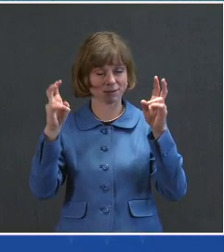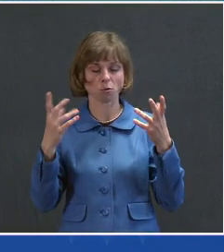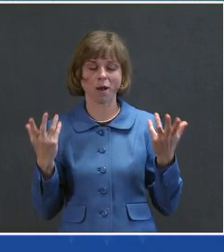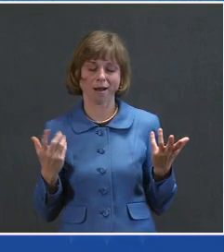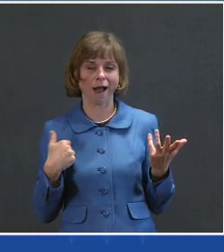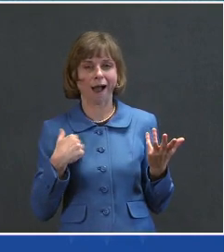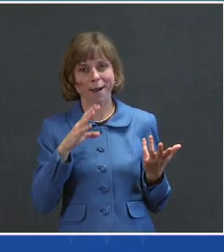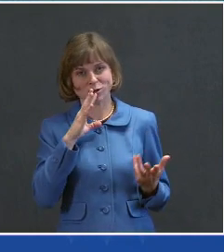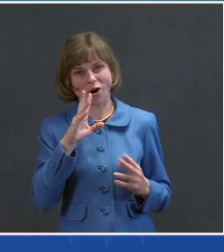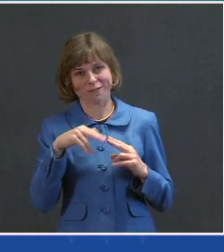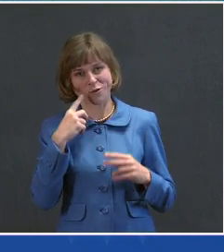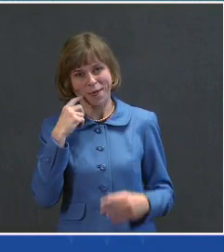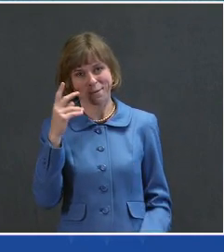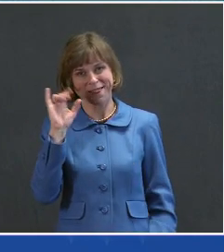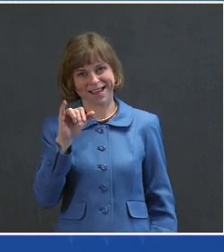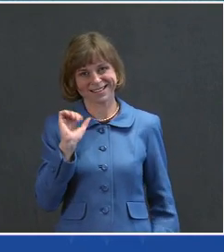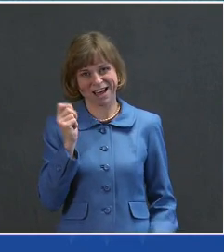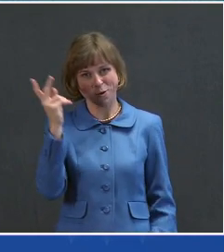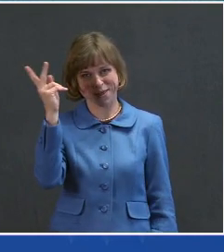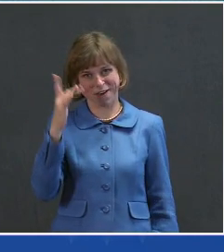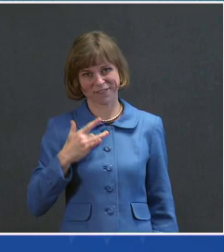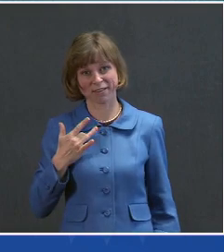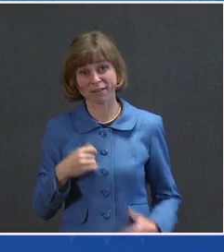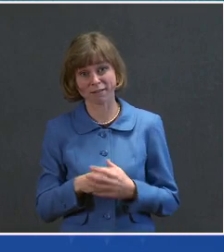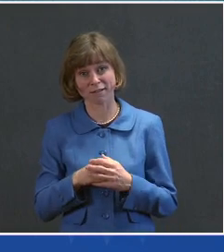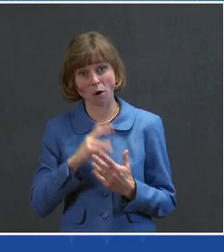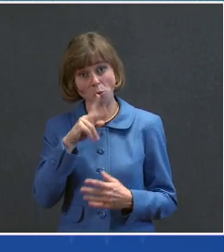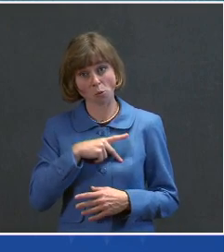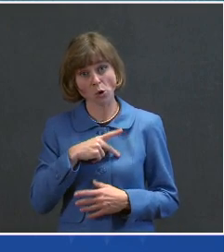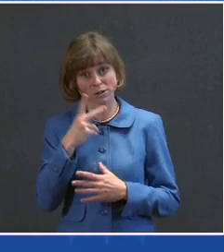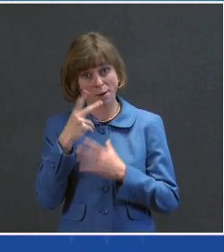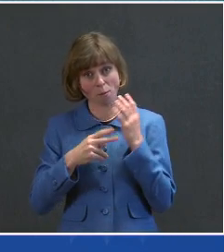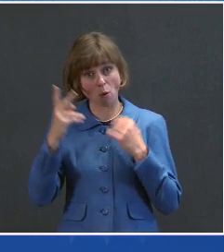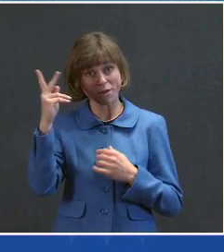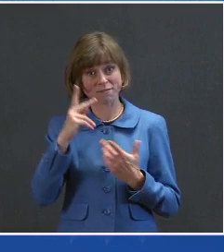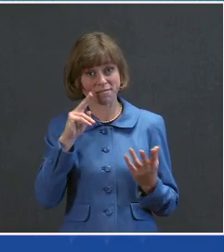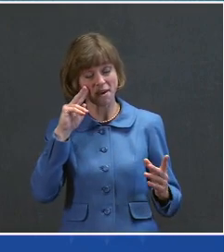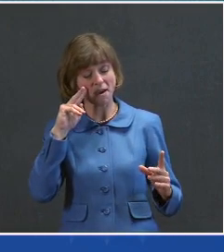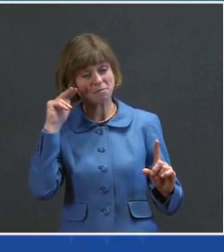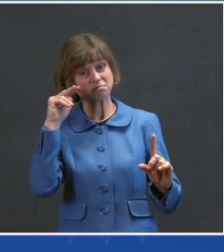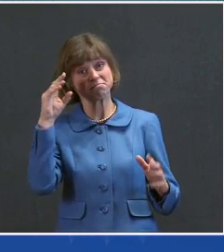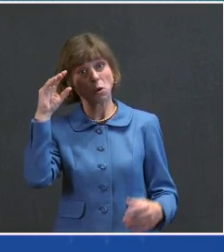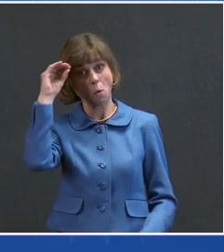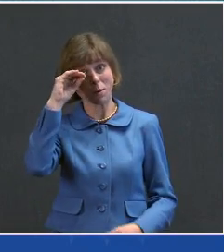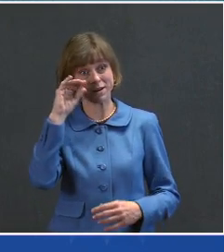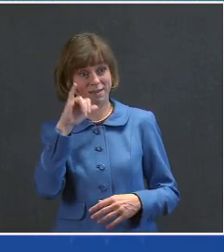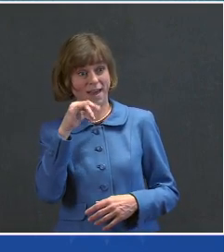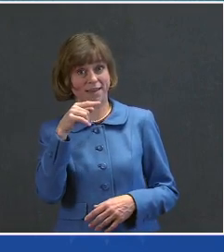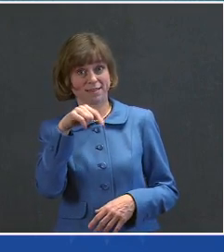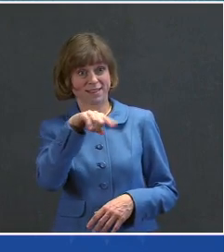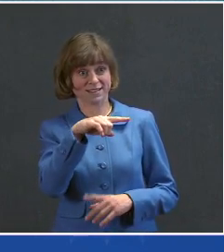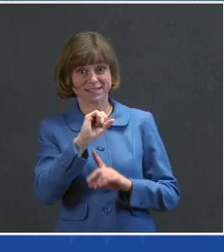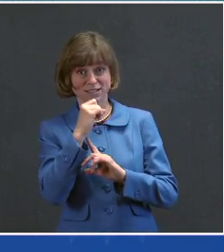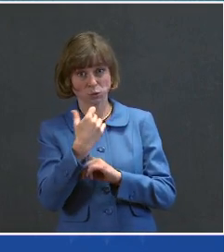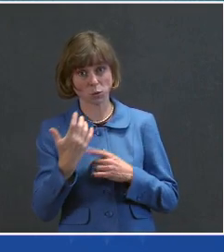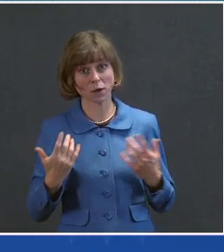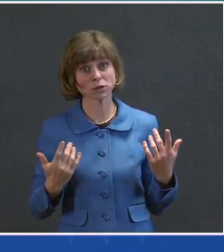That's how they feel. They're personally -- both view this as a situation where both -- all of the women coming forward